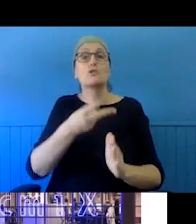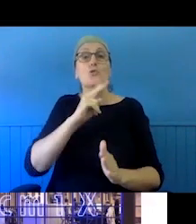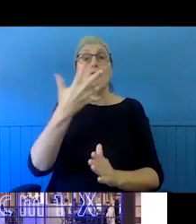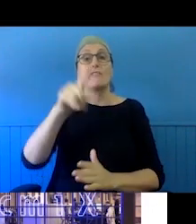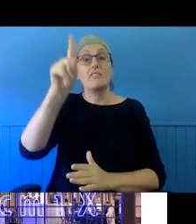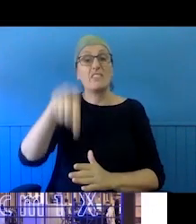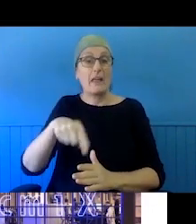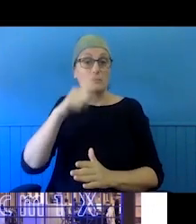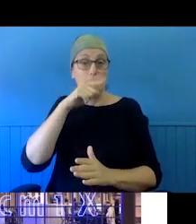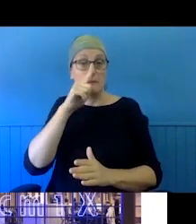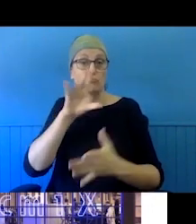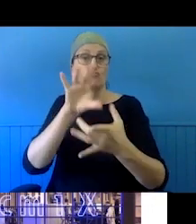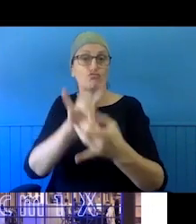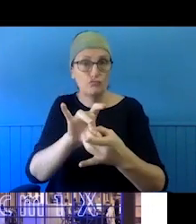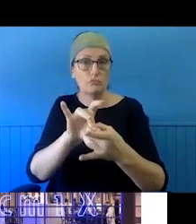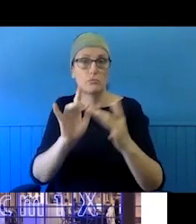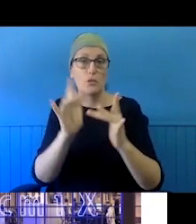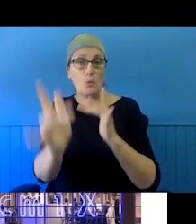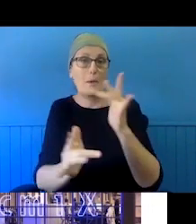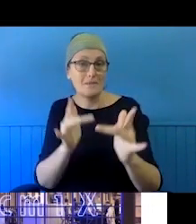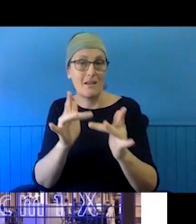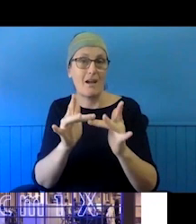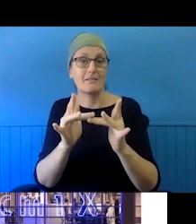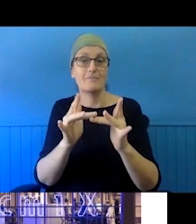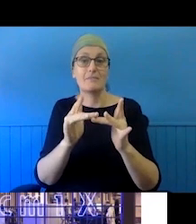design products from hundreds of museums and artists from around the